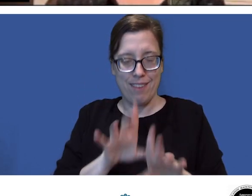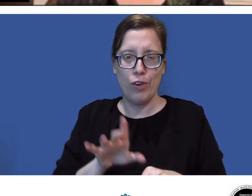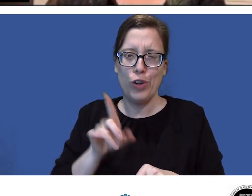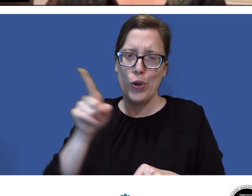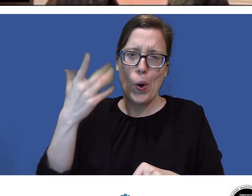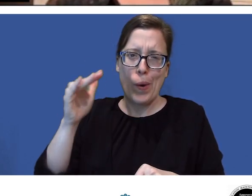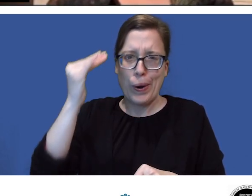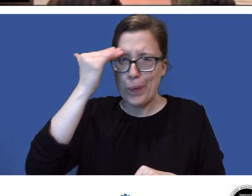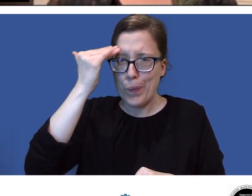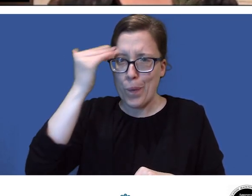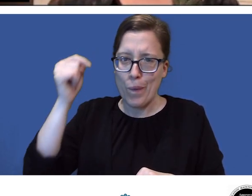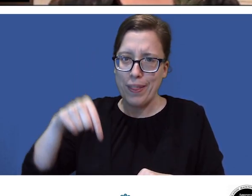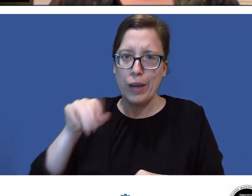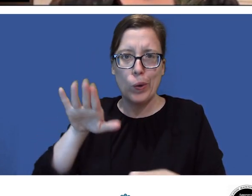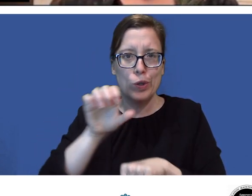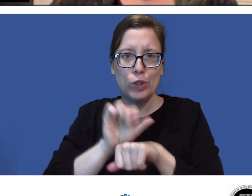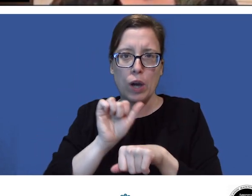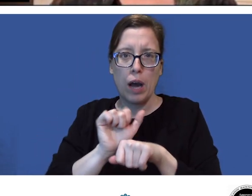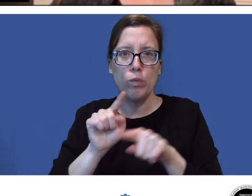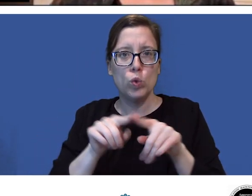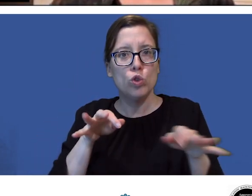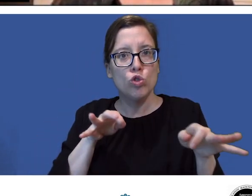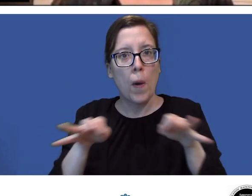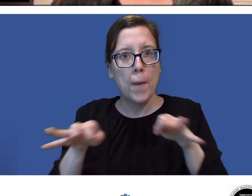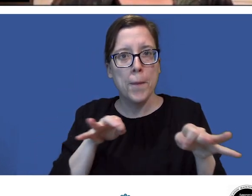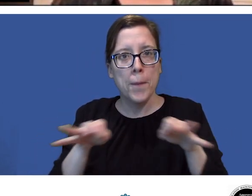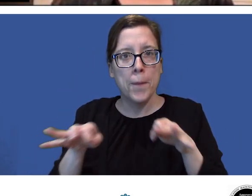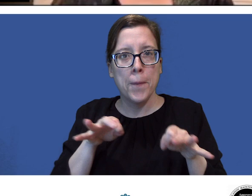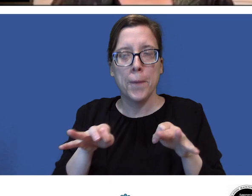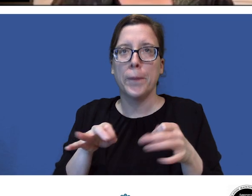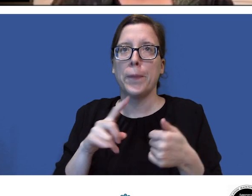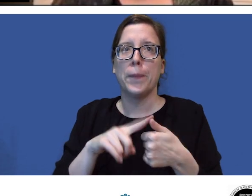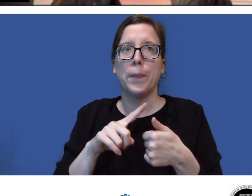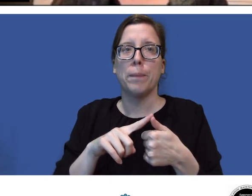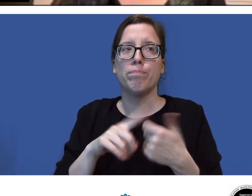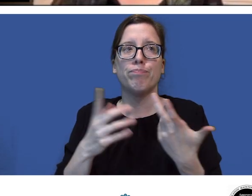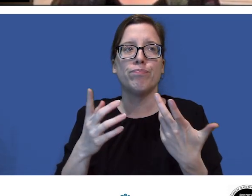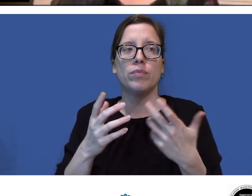If you work as an Intervener, you know this. Your job is to describe–